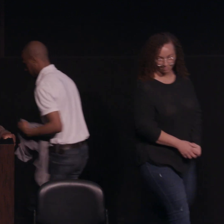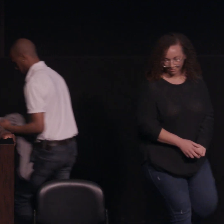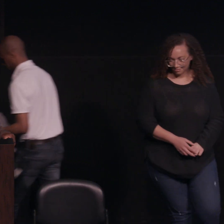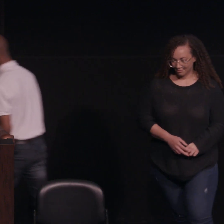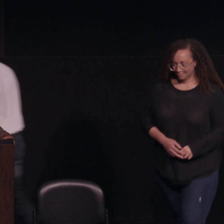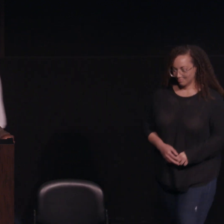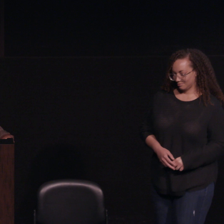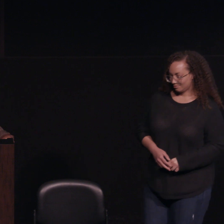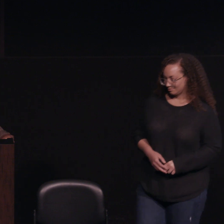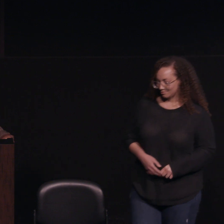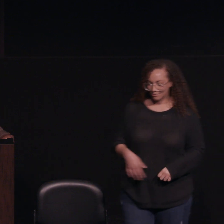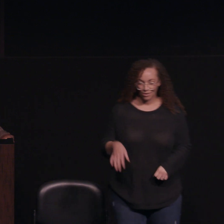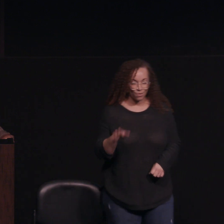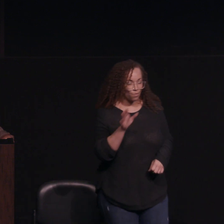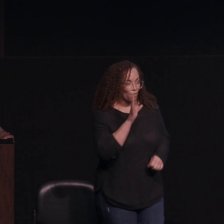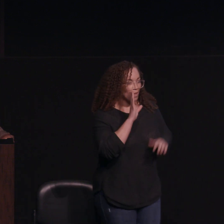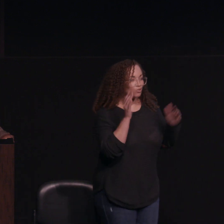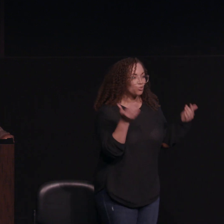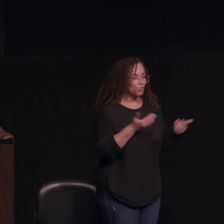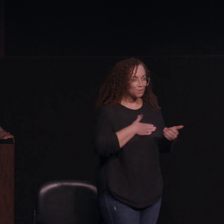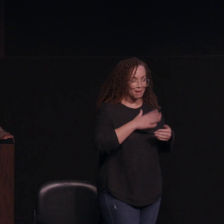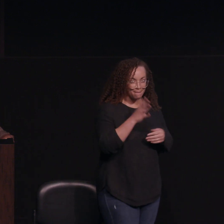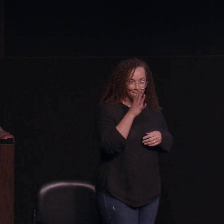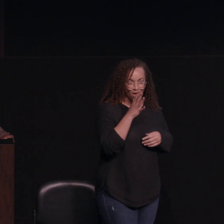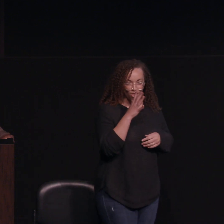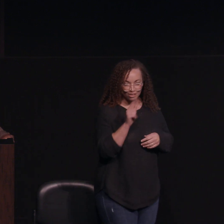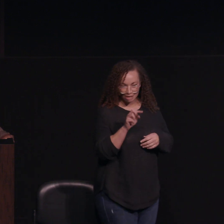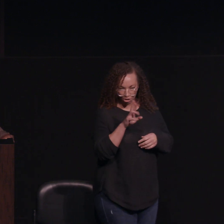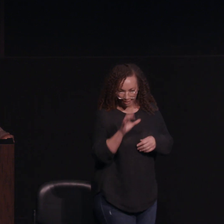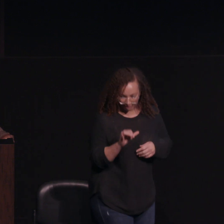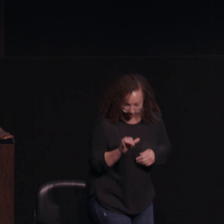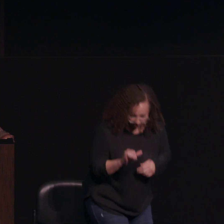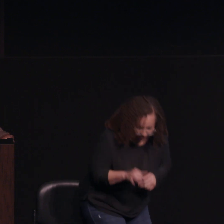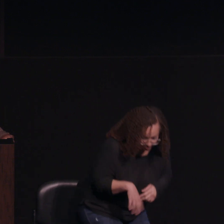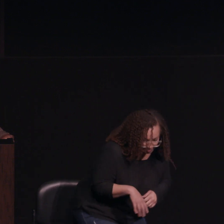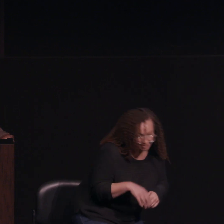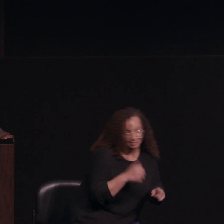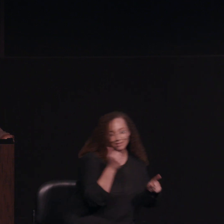Beatrice Terry, who's a retired registered nurse,